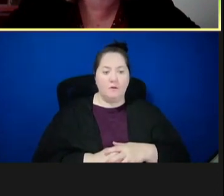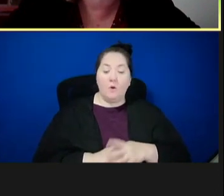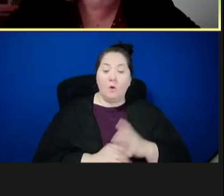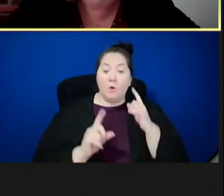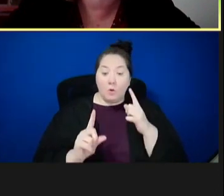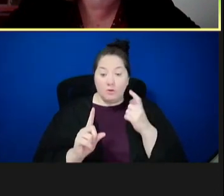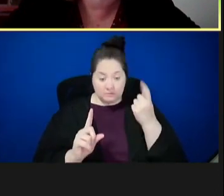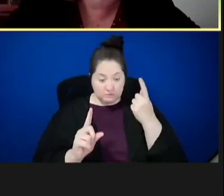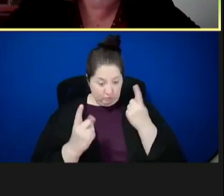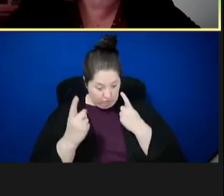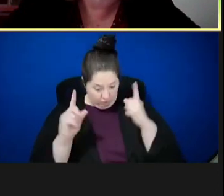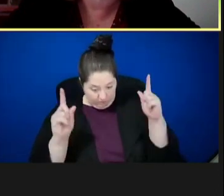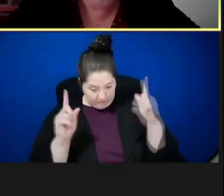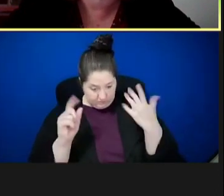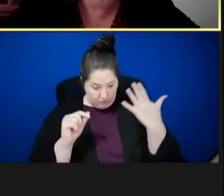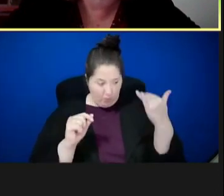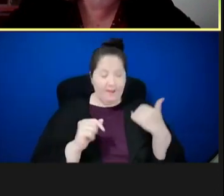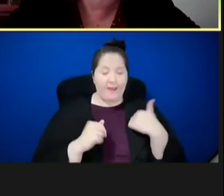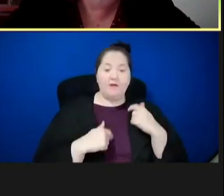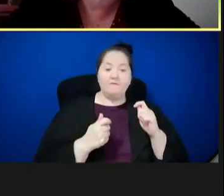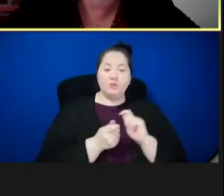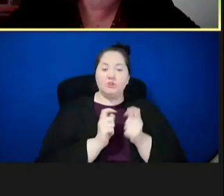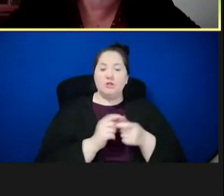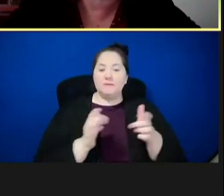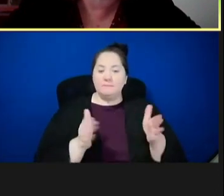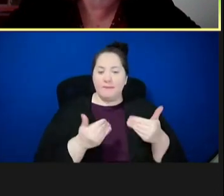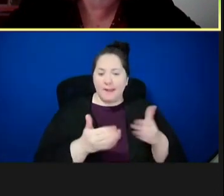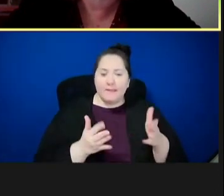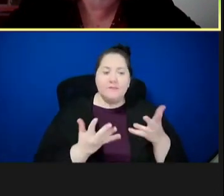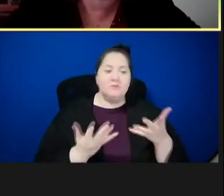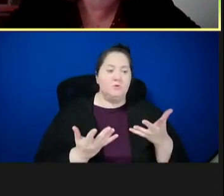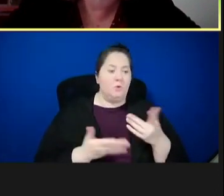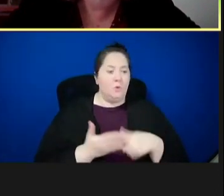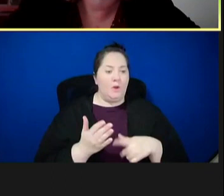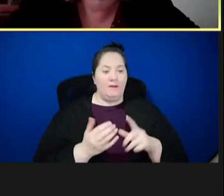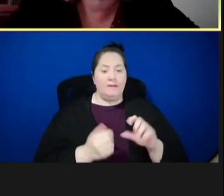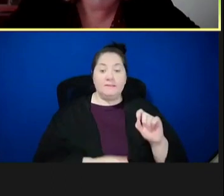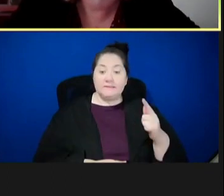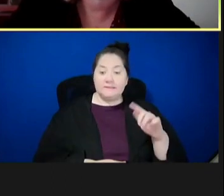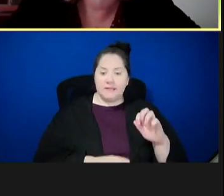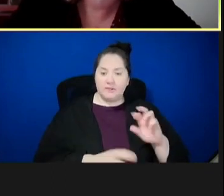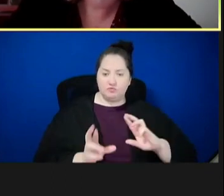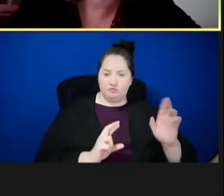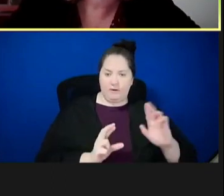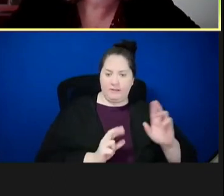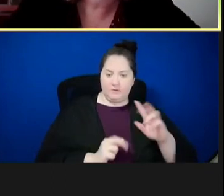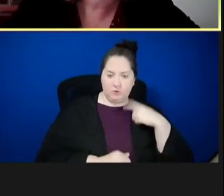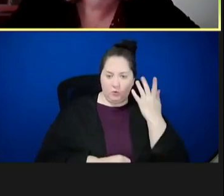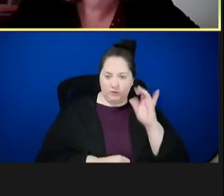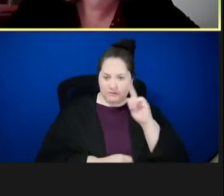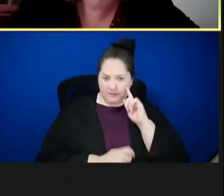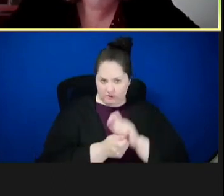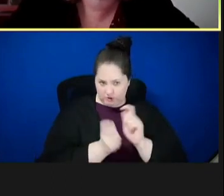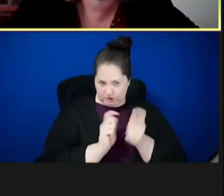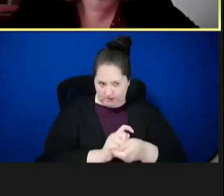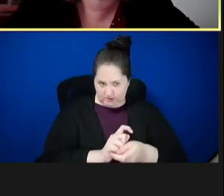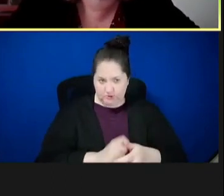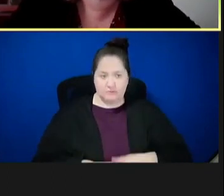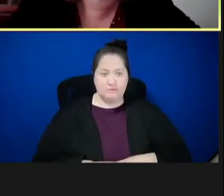and to create a change package, likely based on stages of readiness for change. Next slide.